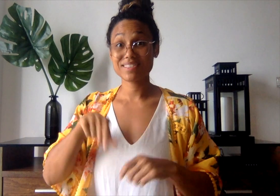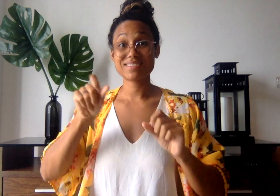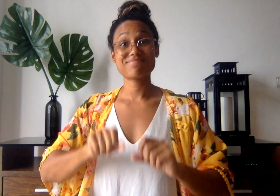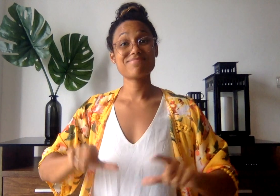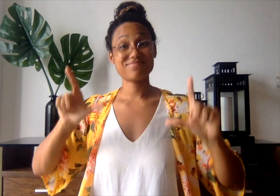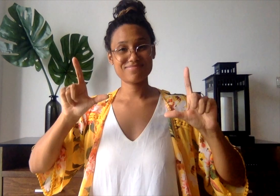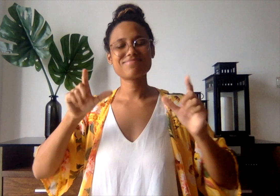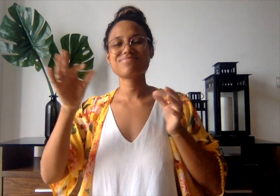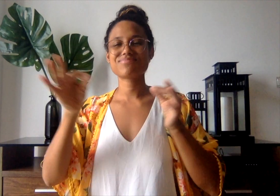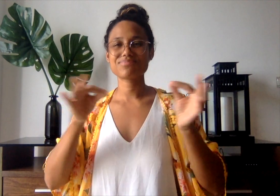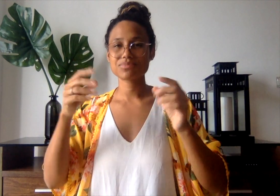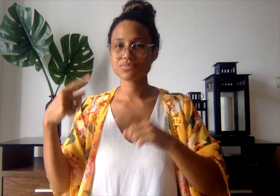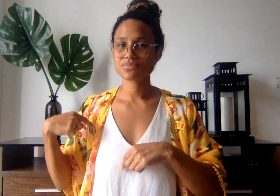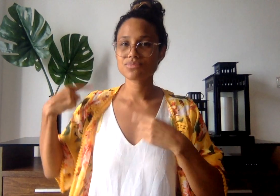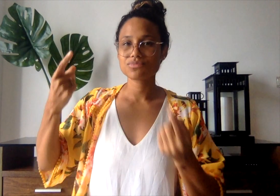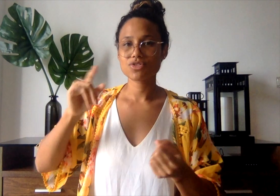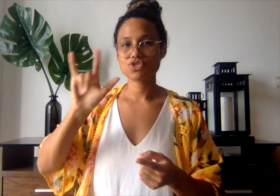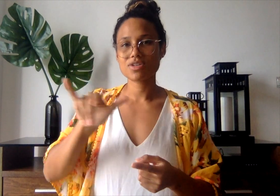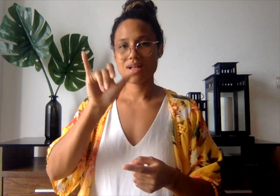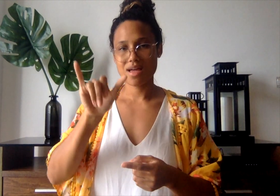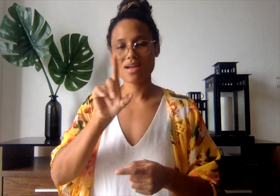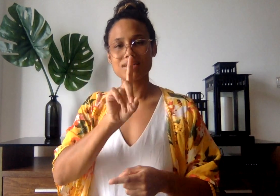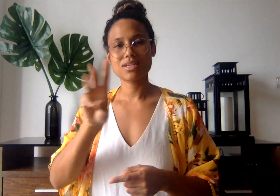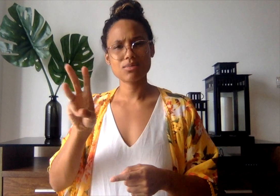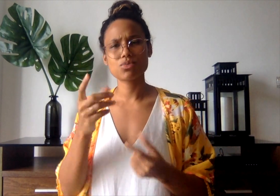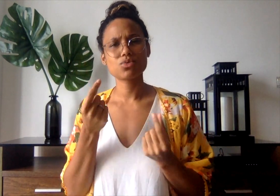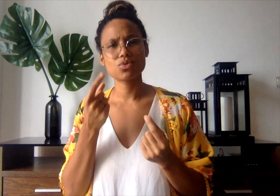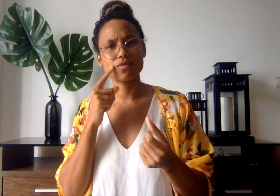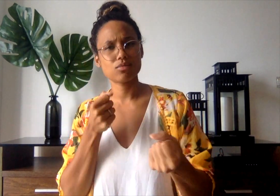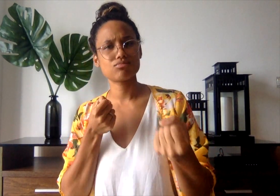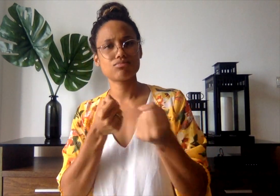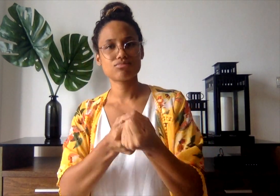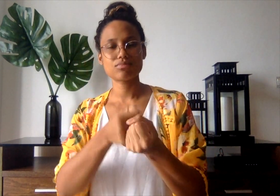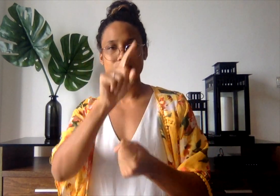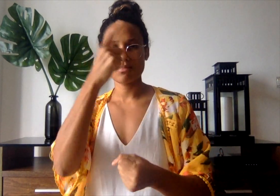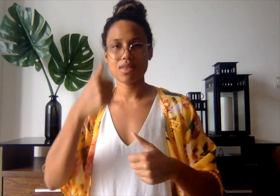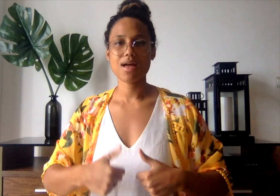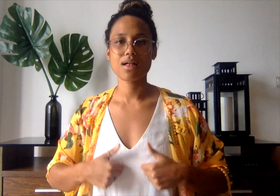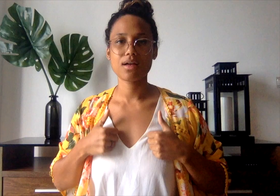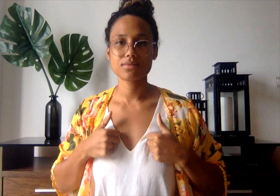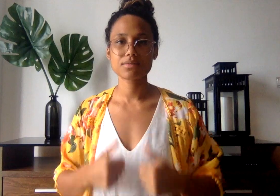Since then, DDW has made the following progress on our commitment to support black lives: